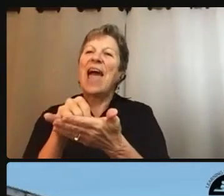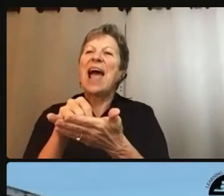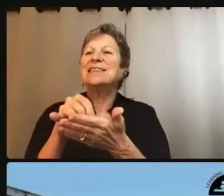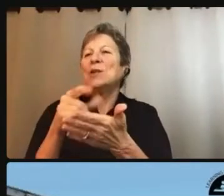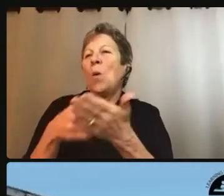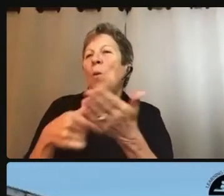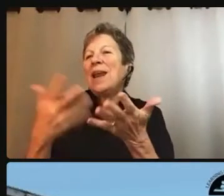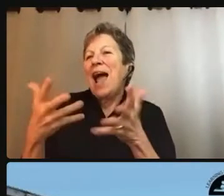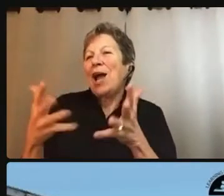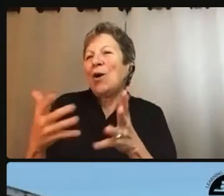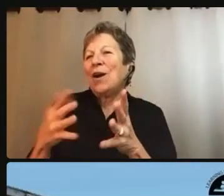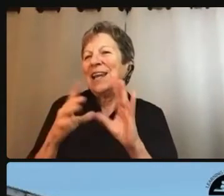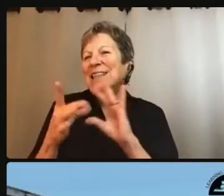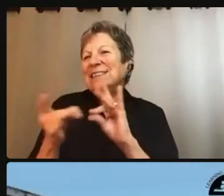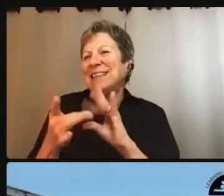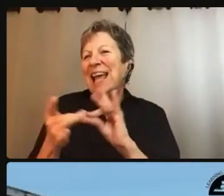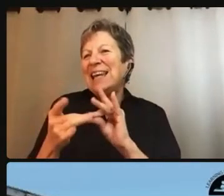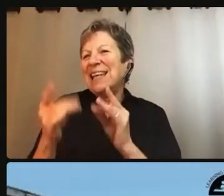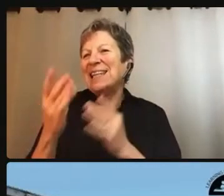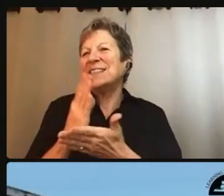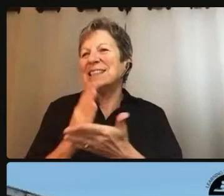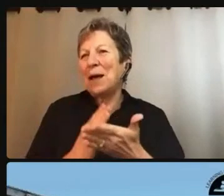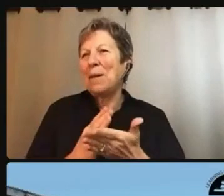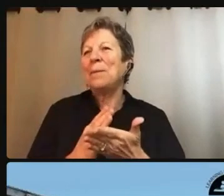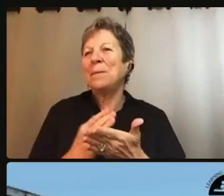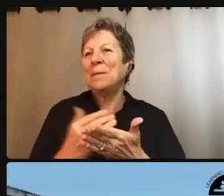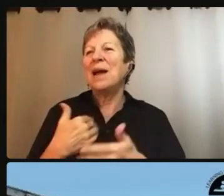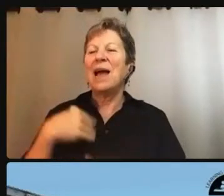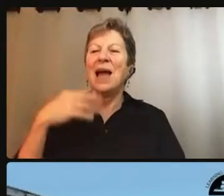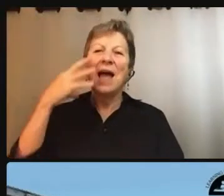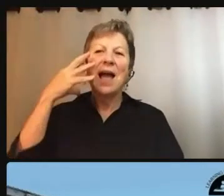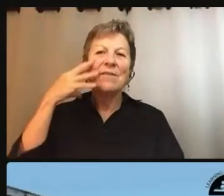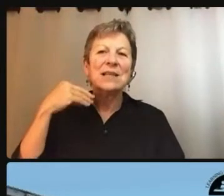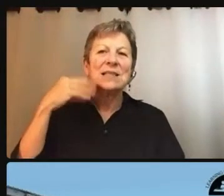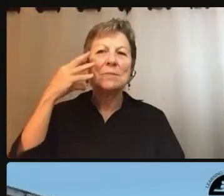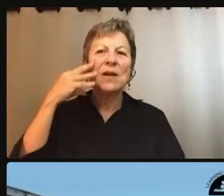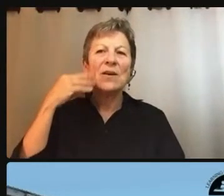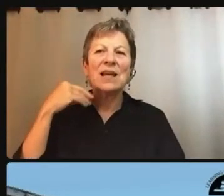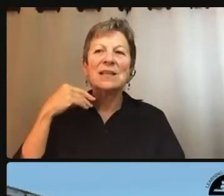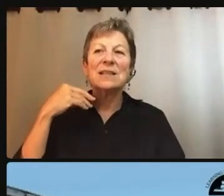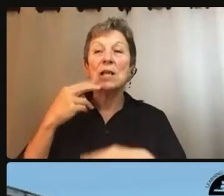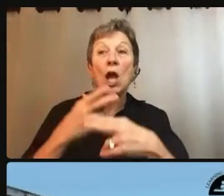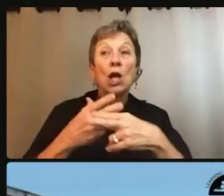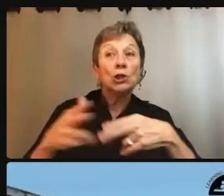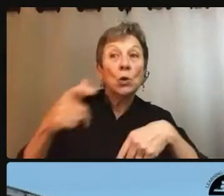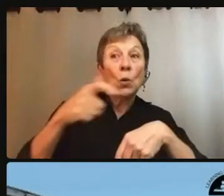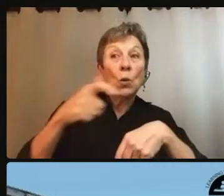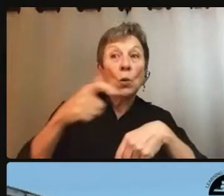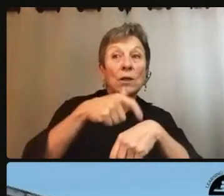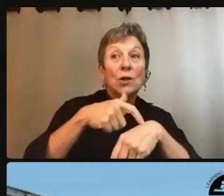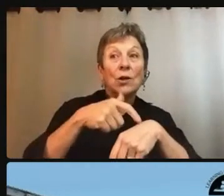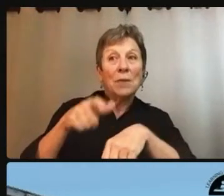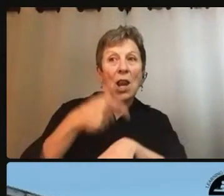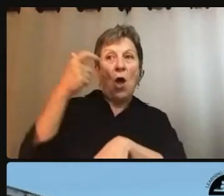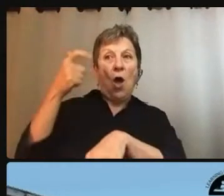SO THAT IS KIND OF MESHES